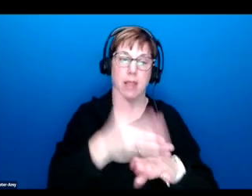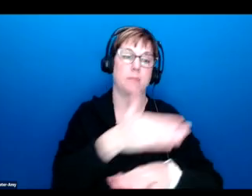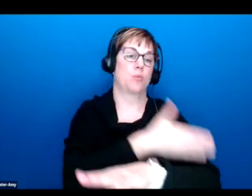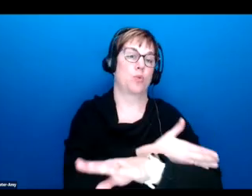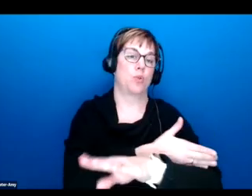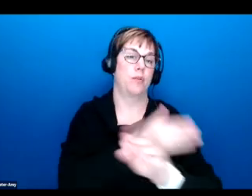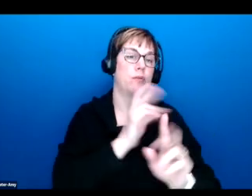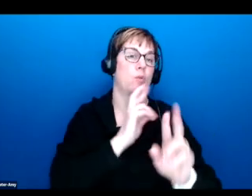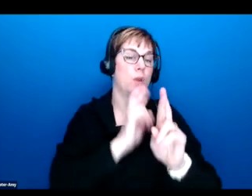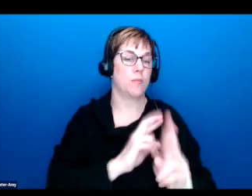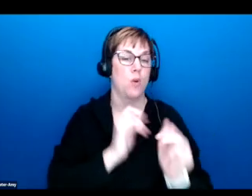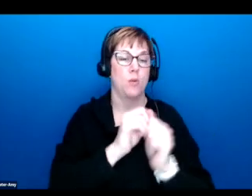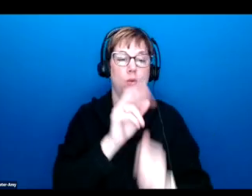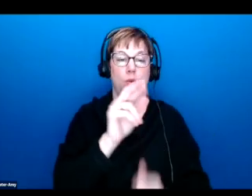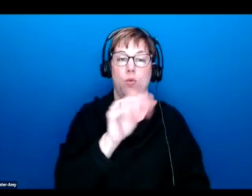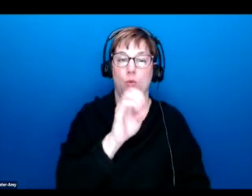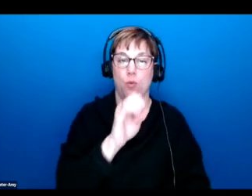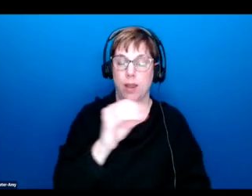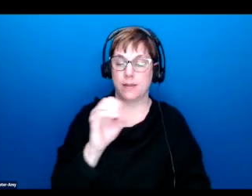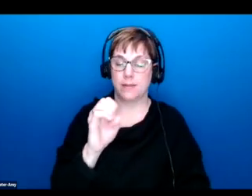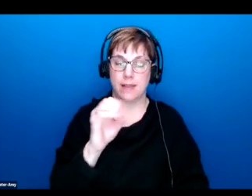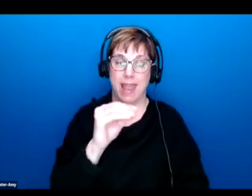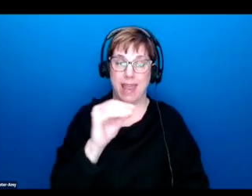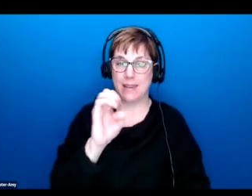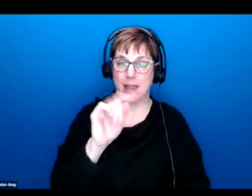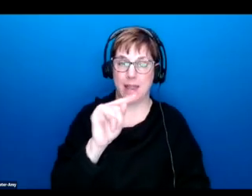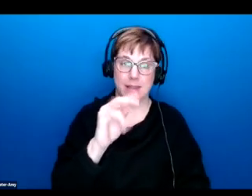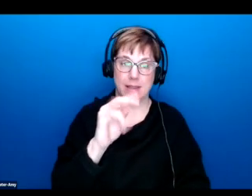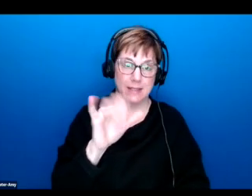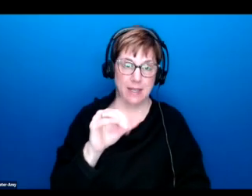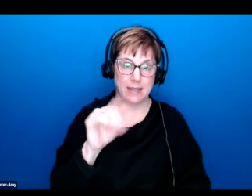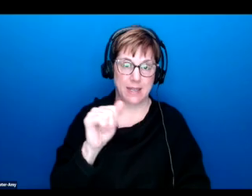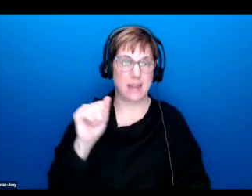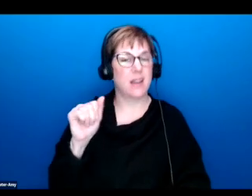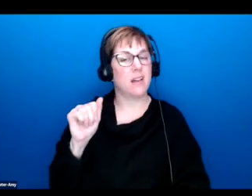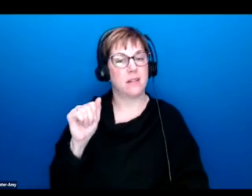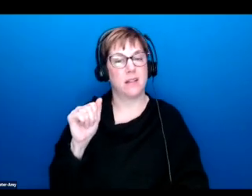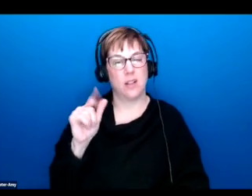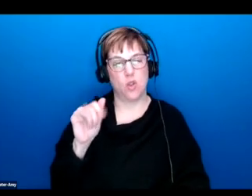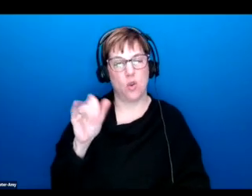ethnicity data that Lauren noted earlier. Next slide, please.